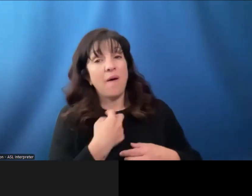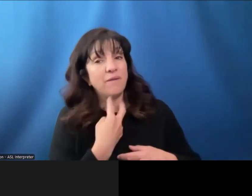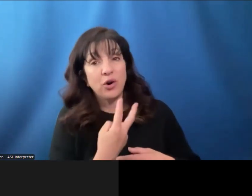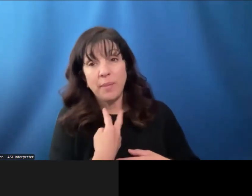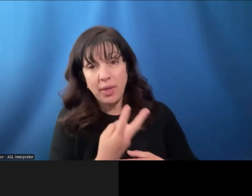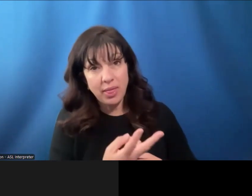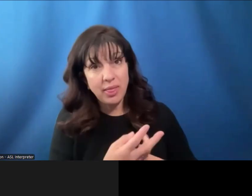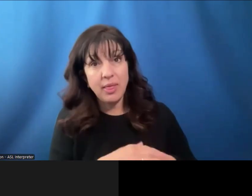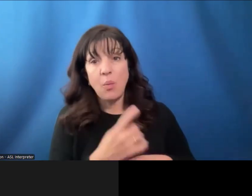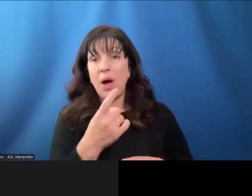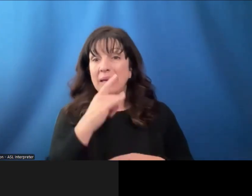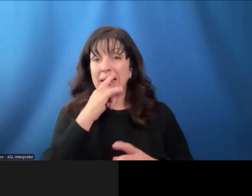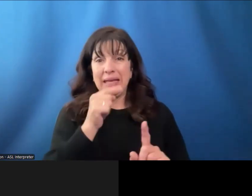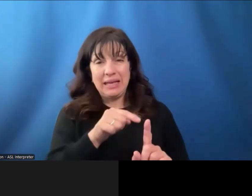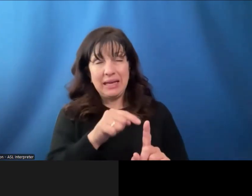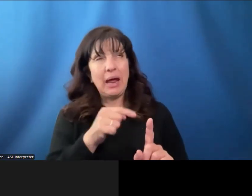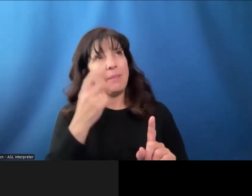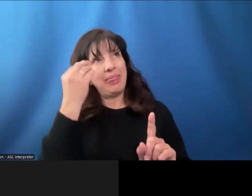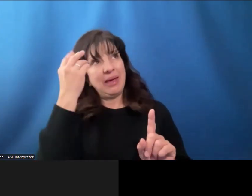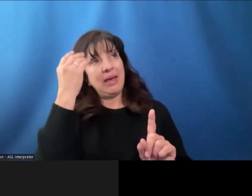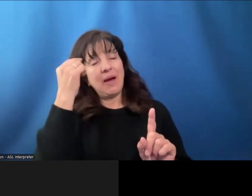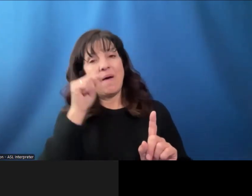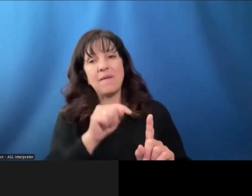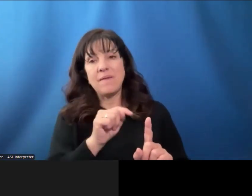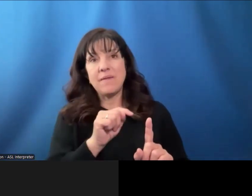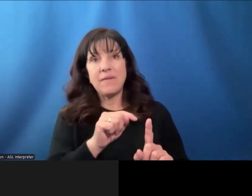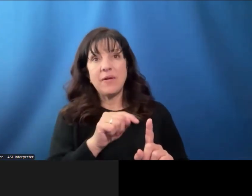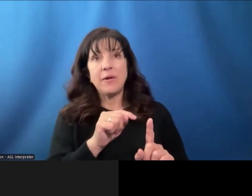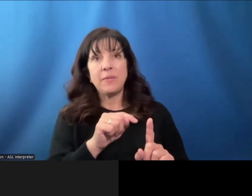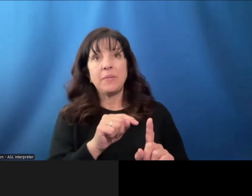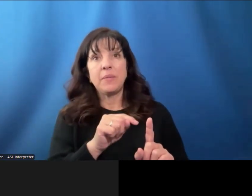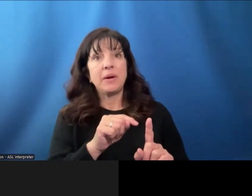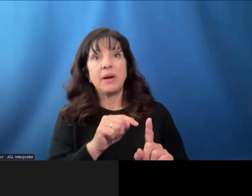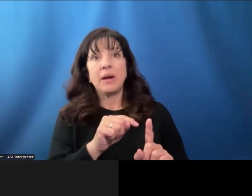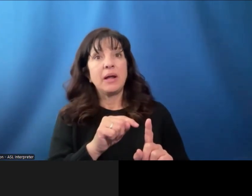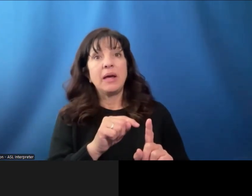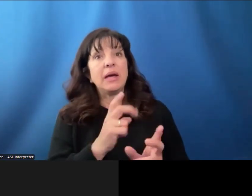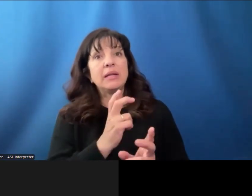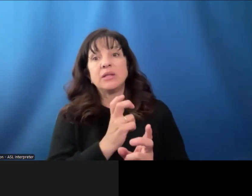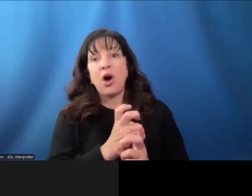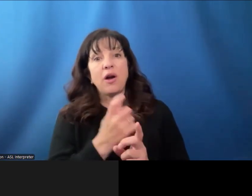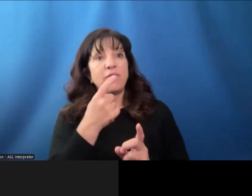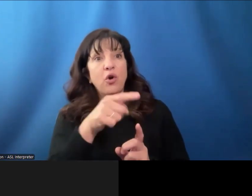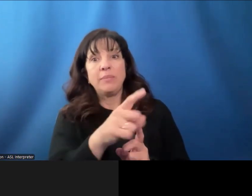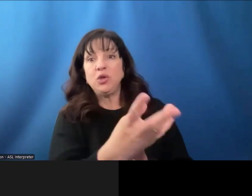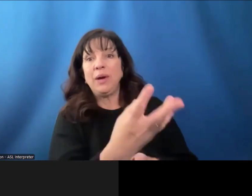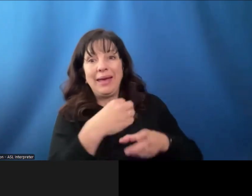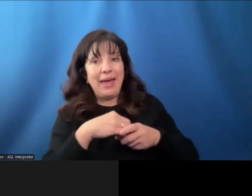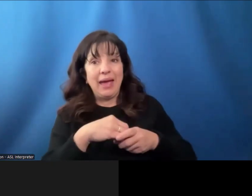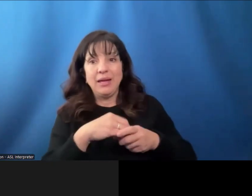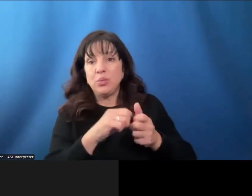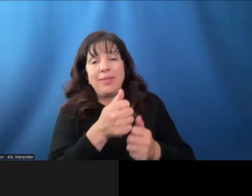kid in particular that I'm thinking about is it's even especially hard to get him engaged with anything, and so